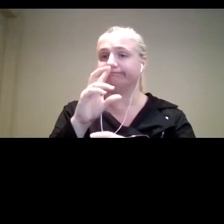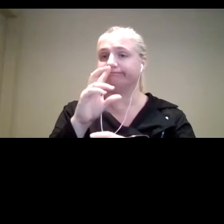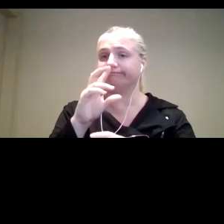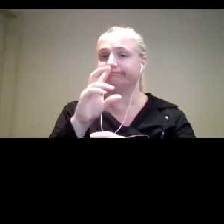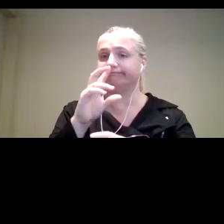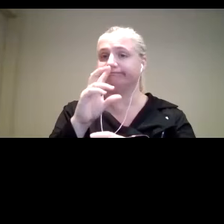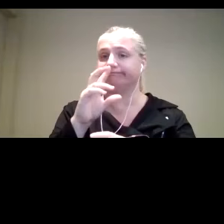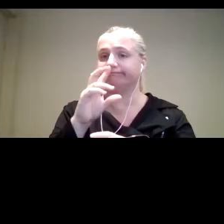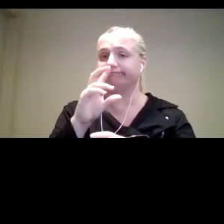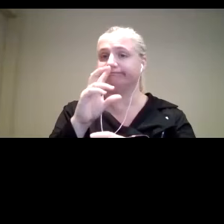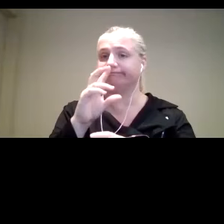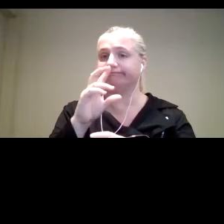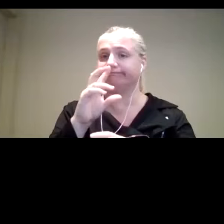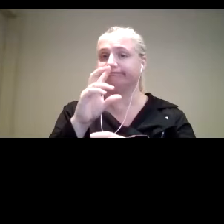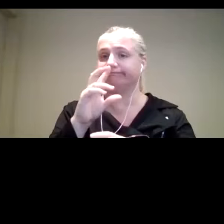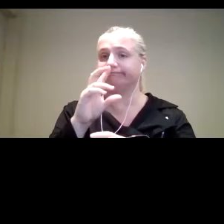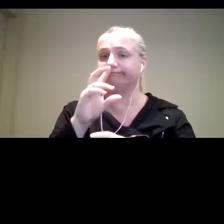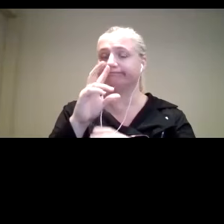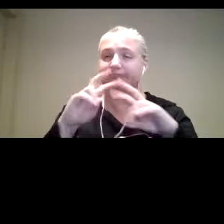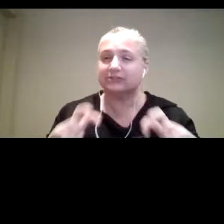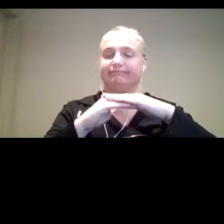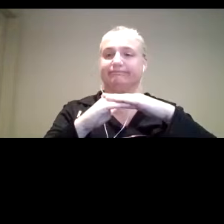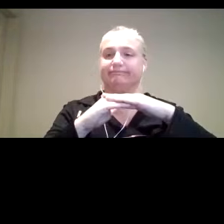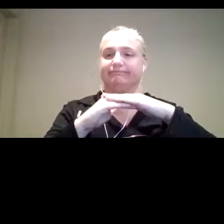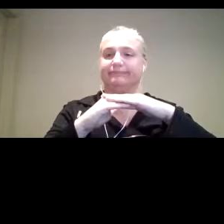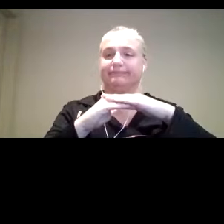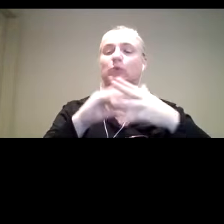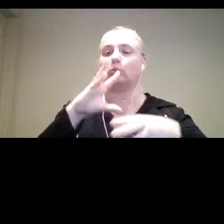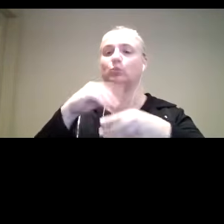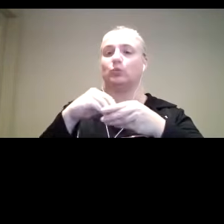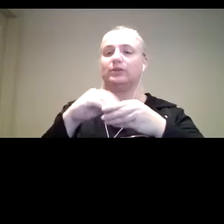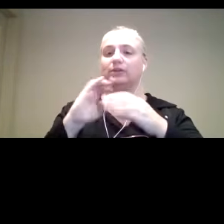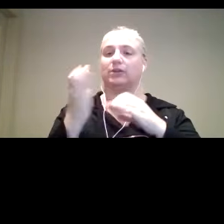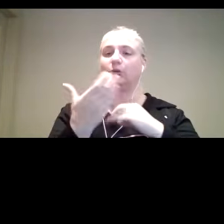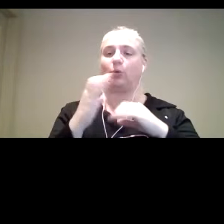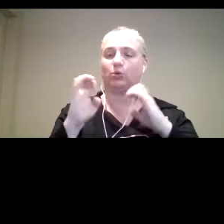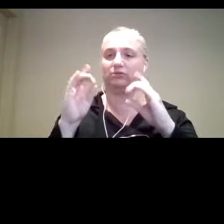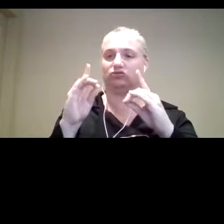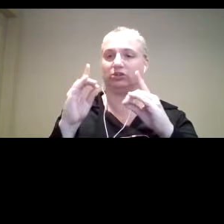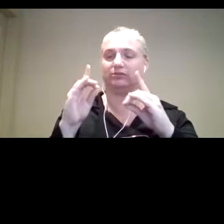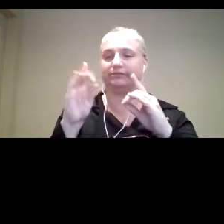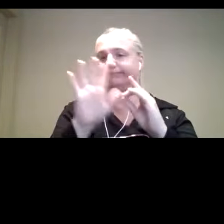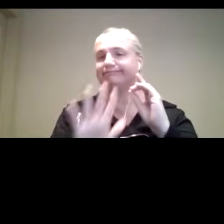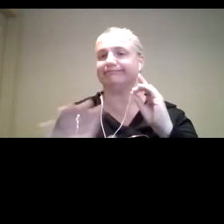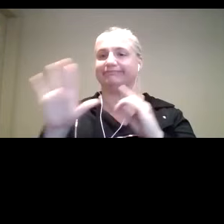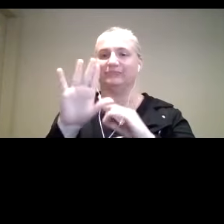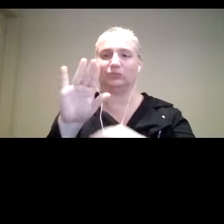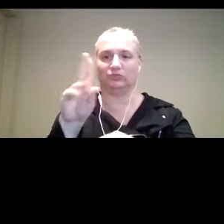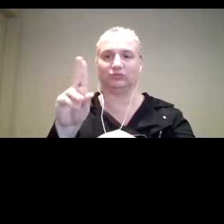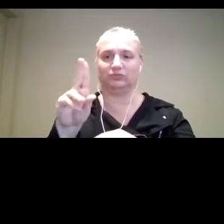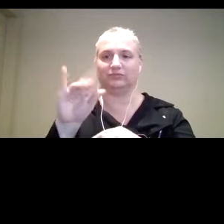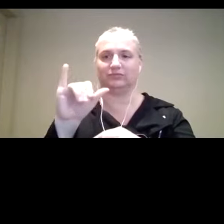within our educators across the state. [Host] Well, I think again, Jules, thank you very much.